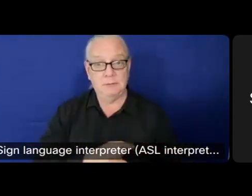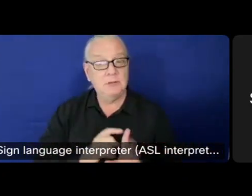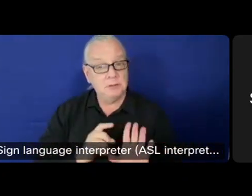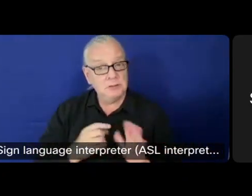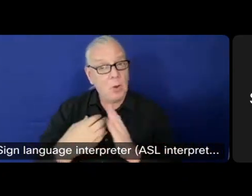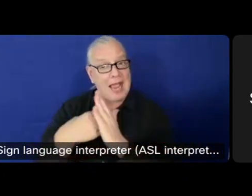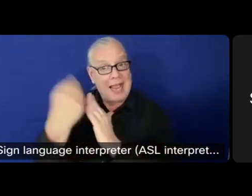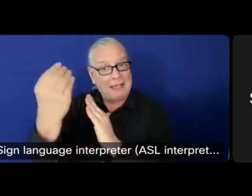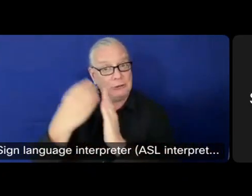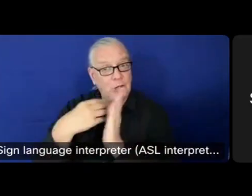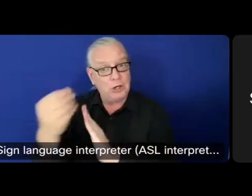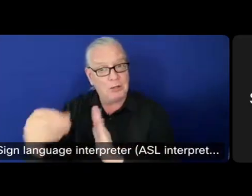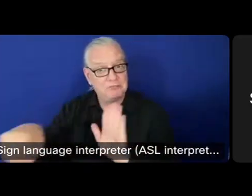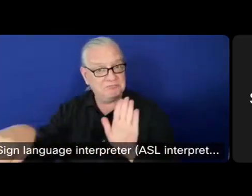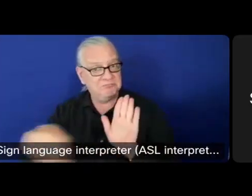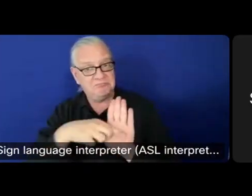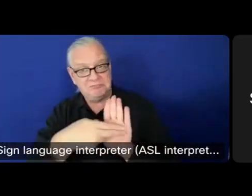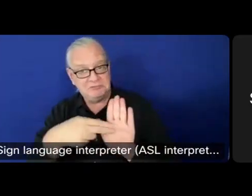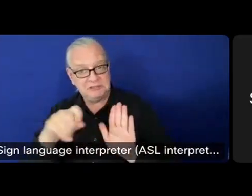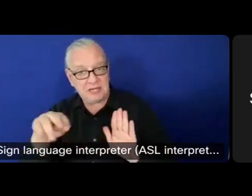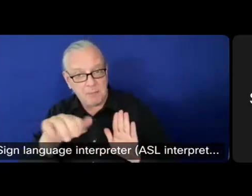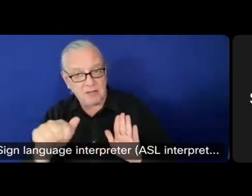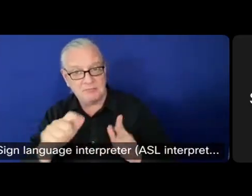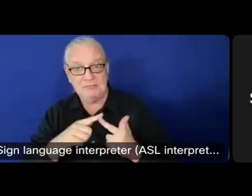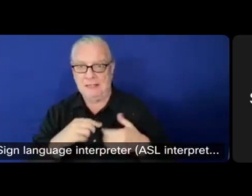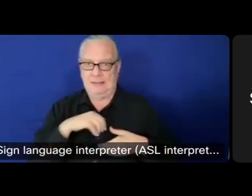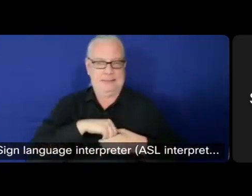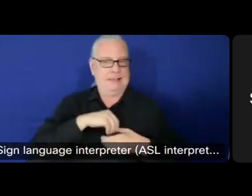internal stigma. There is enacted stigma, what happens to